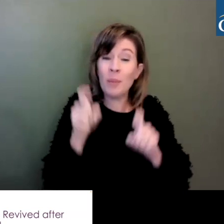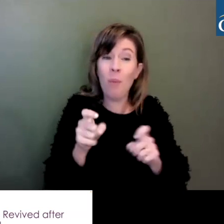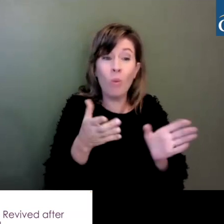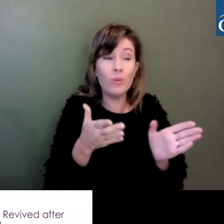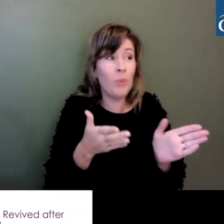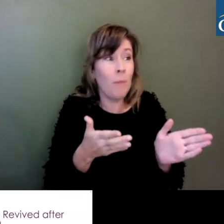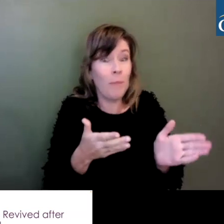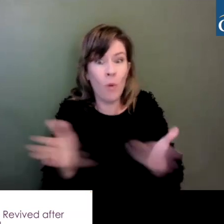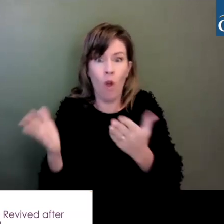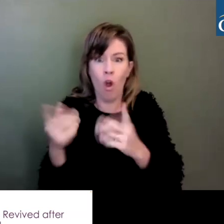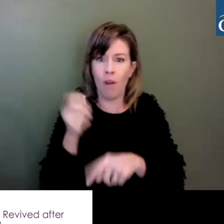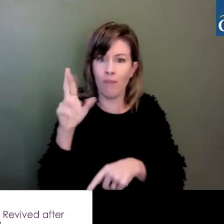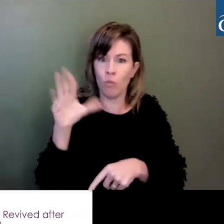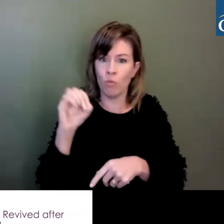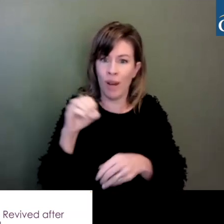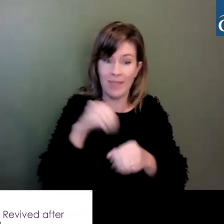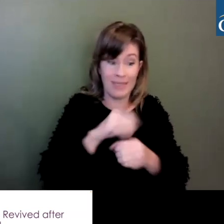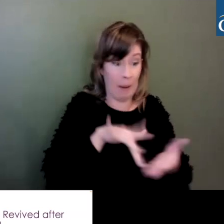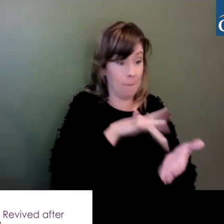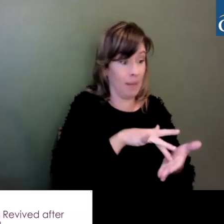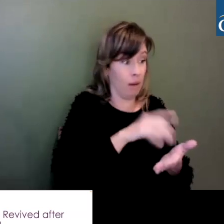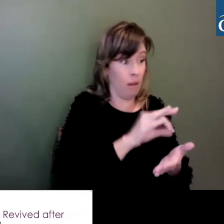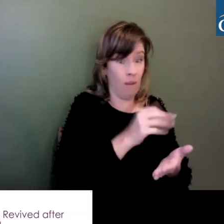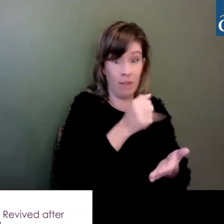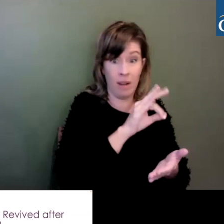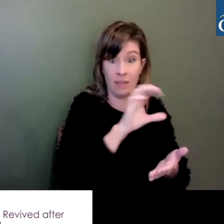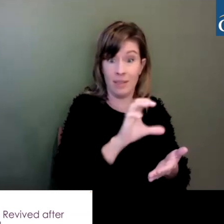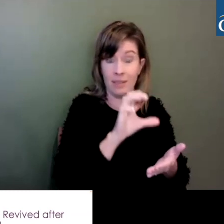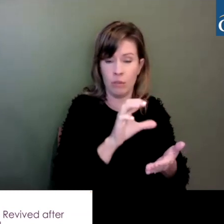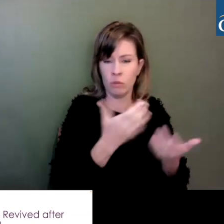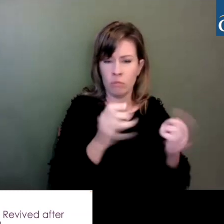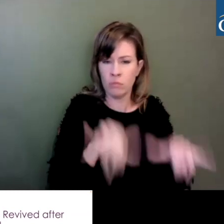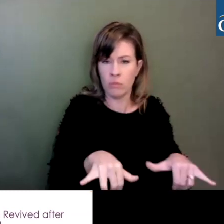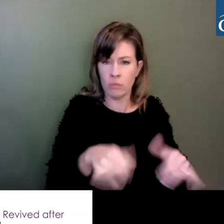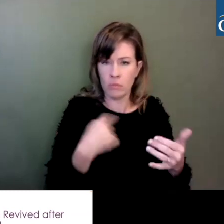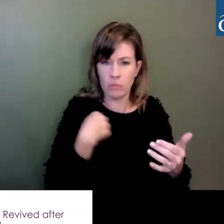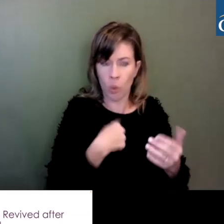the 20th century, we actually opened the door for race. So what Reardon tried to tell us here, since she's also saying